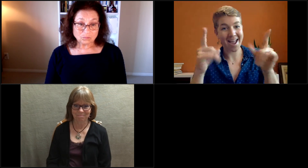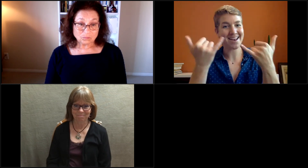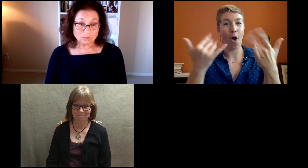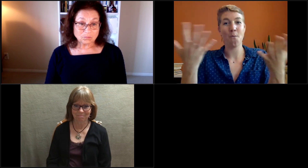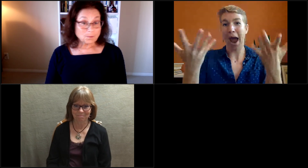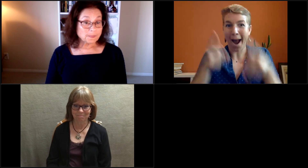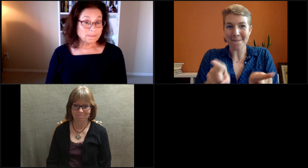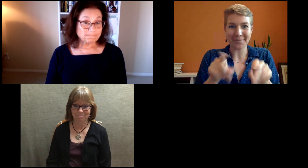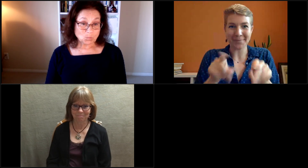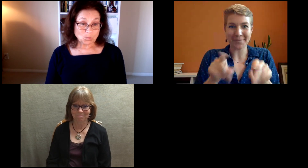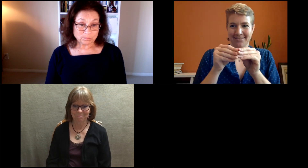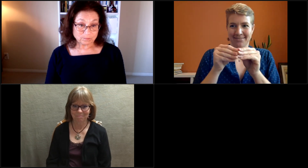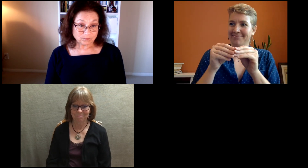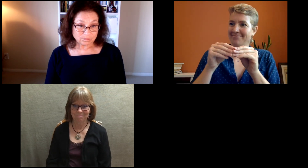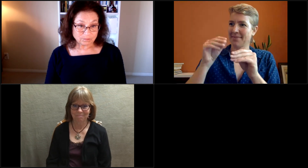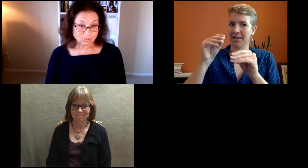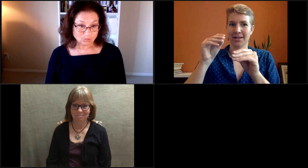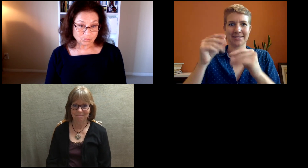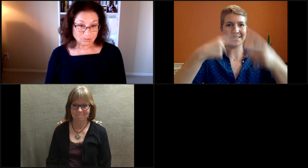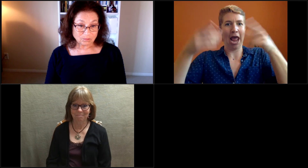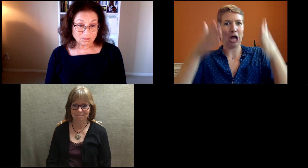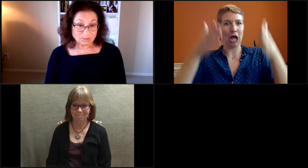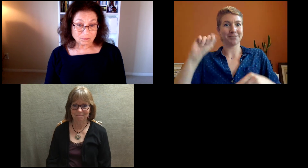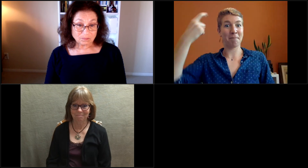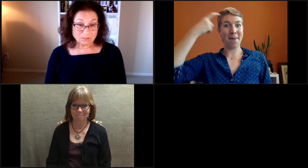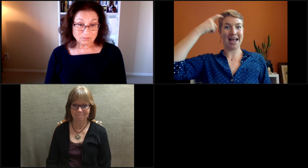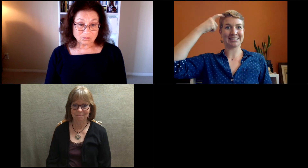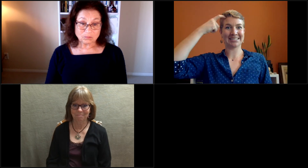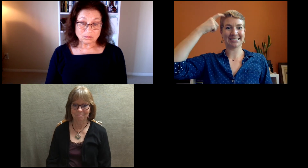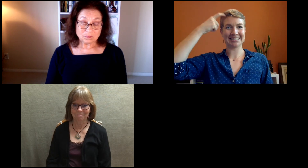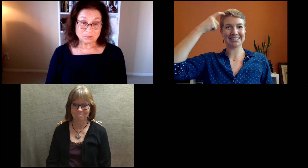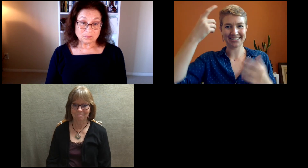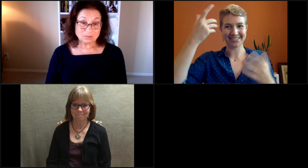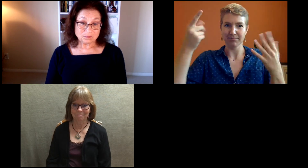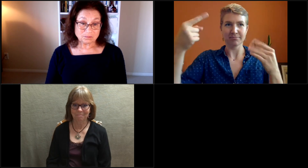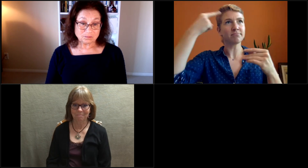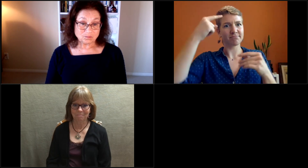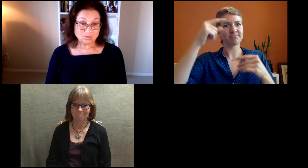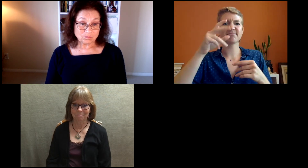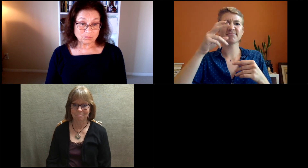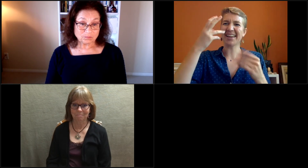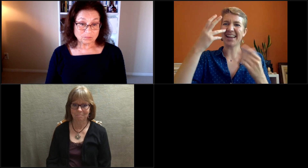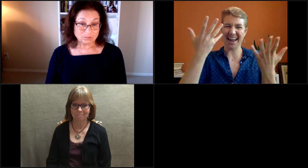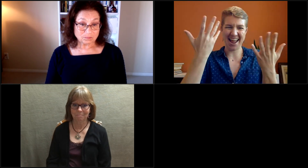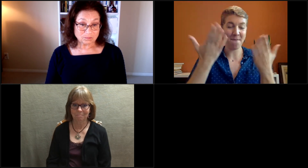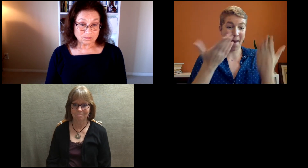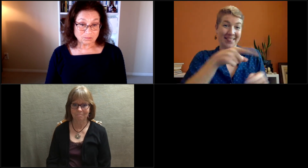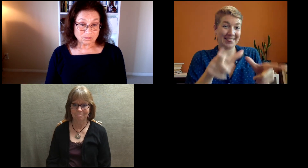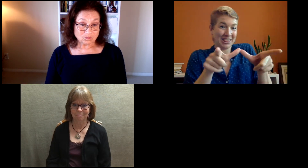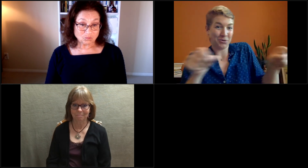But what happens in the signer’s mind?